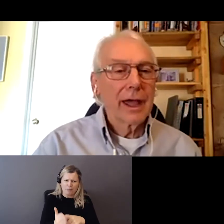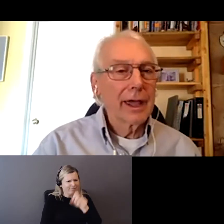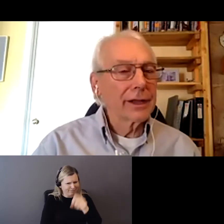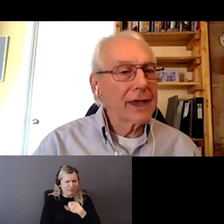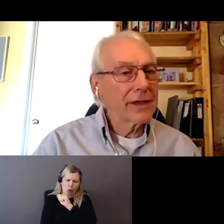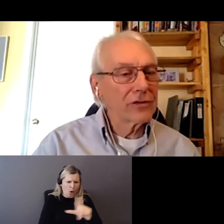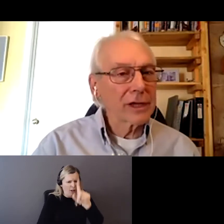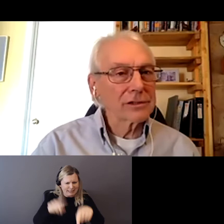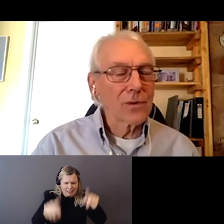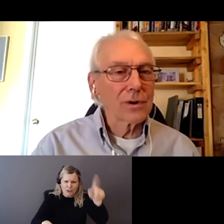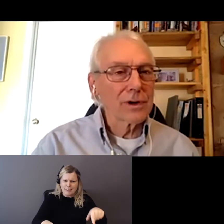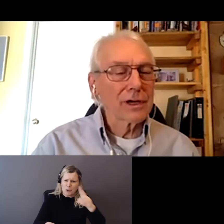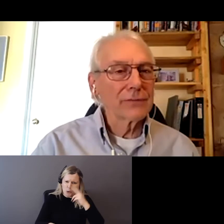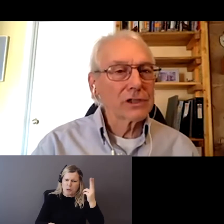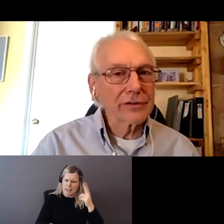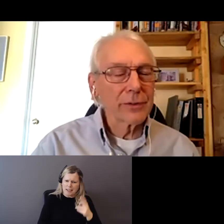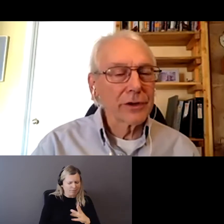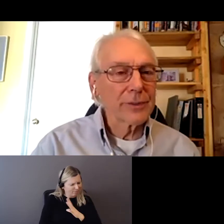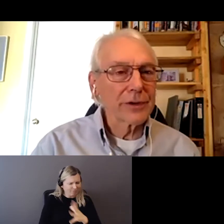And thank you so much for sharing some of your experiences.